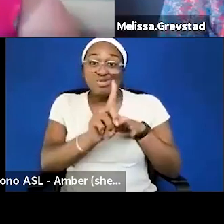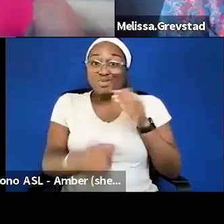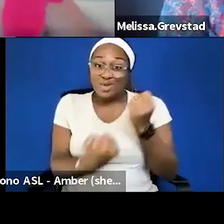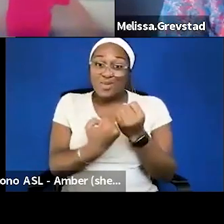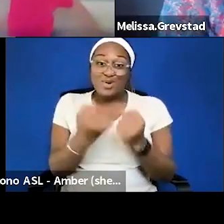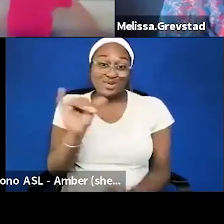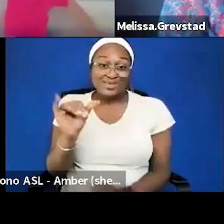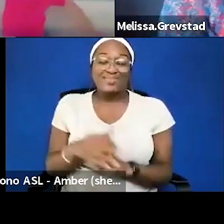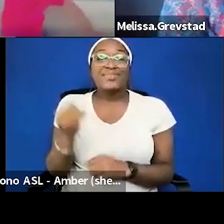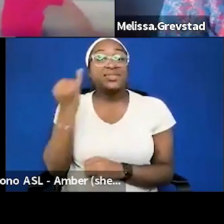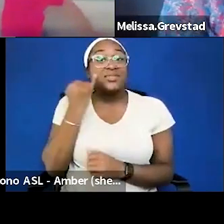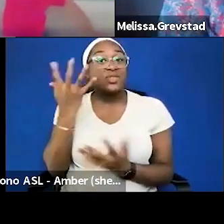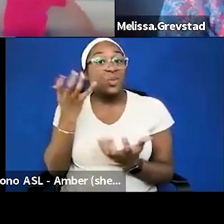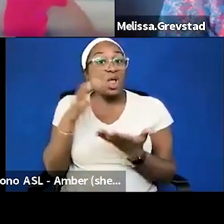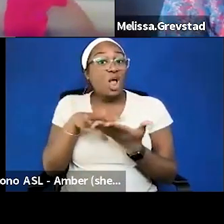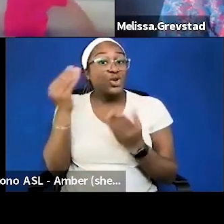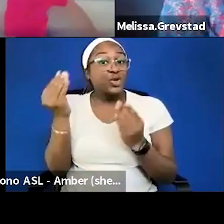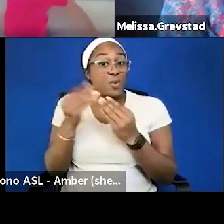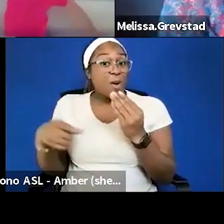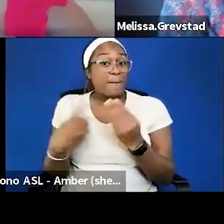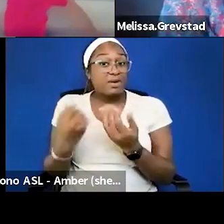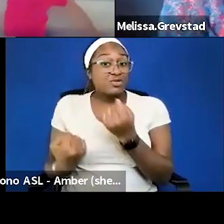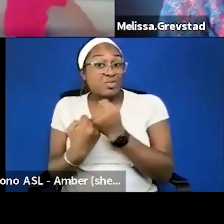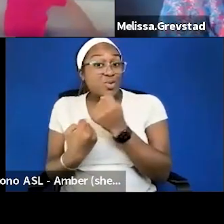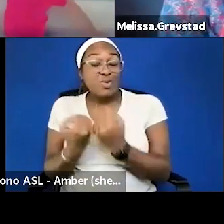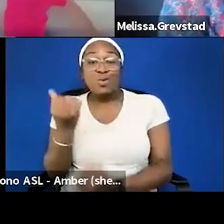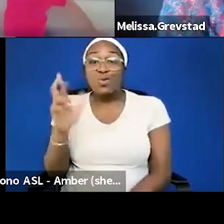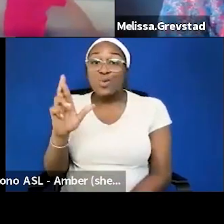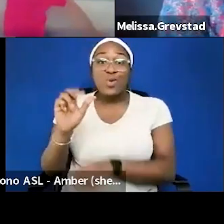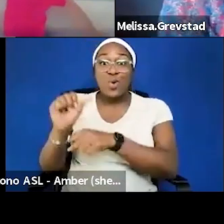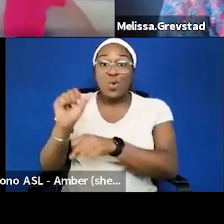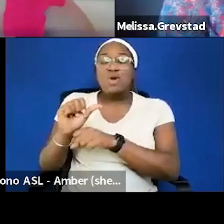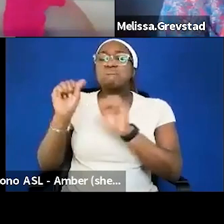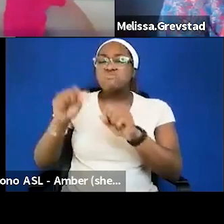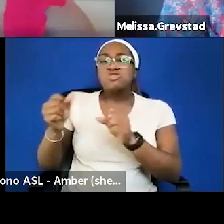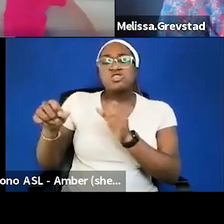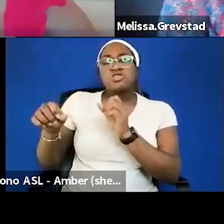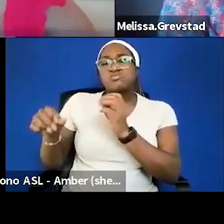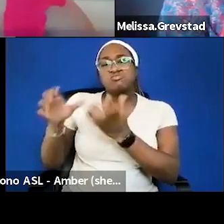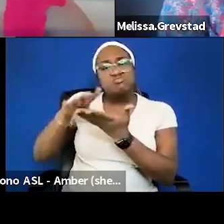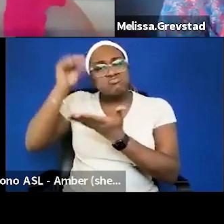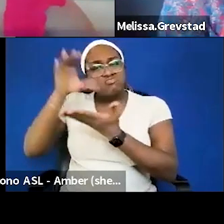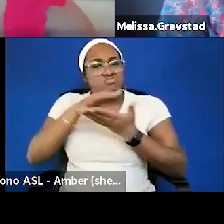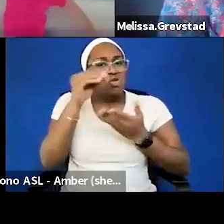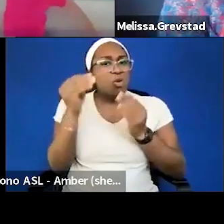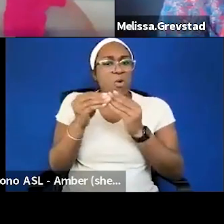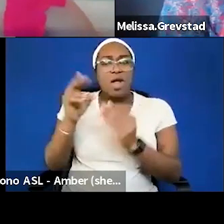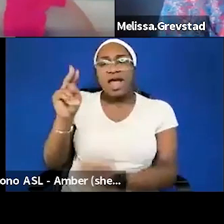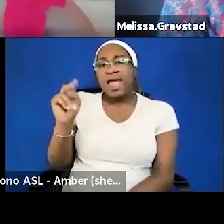If you'd like to learn more about supporting us or more about the work we do, you can find out all about NAAFA at NAAFA.org.